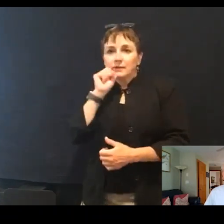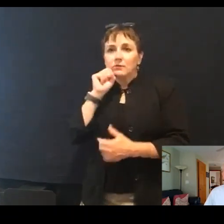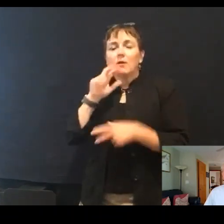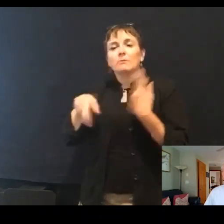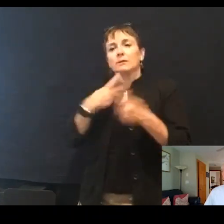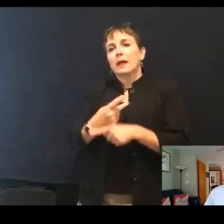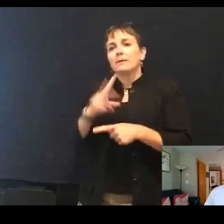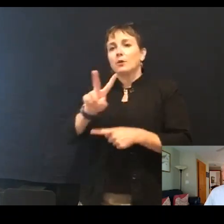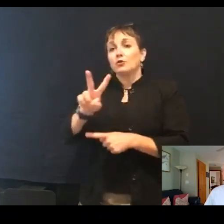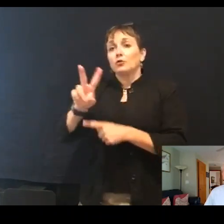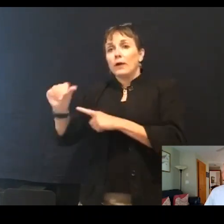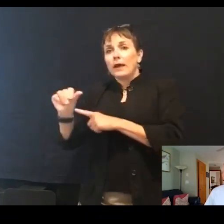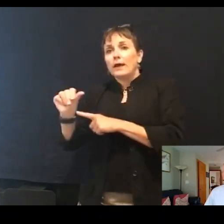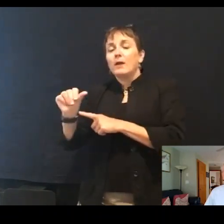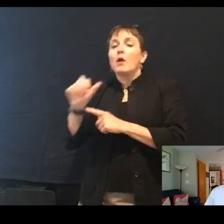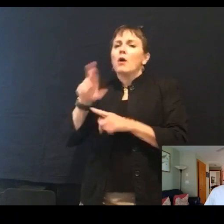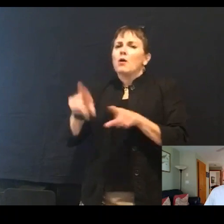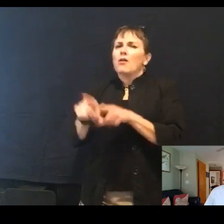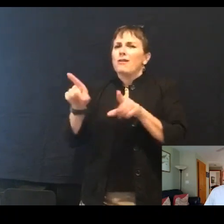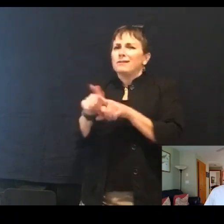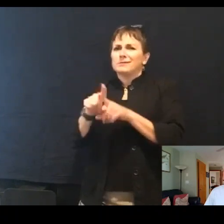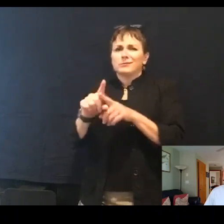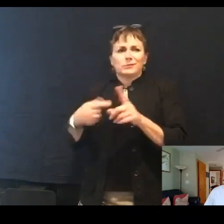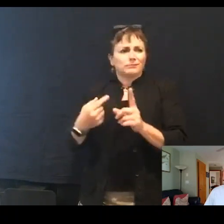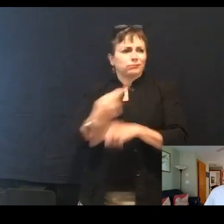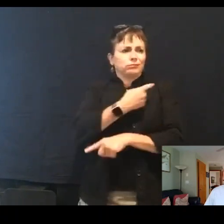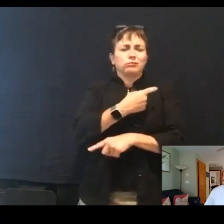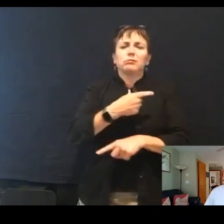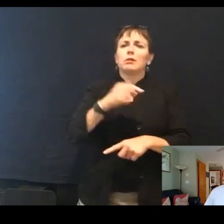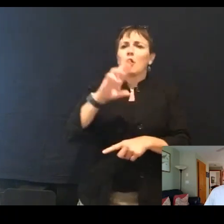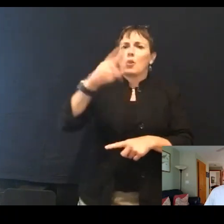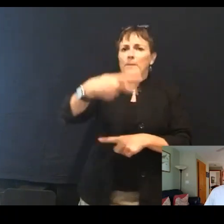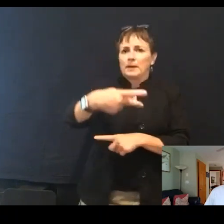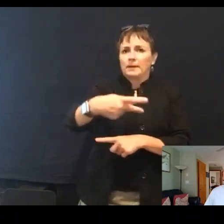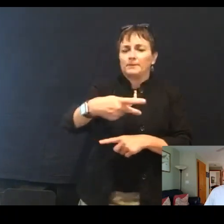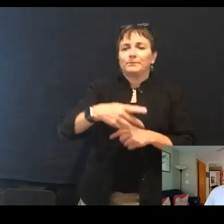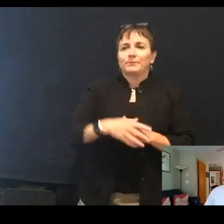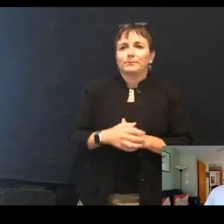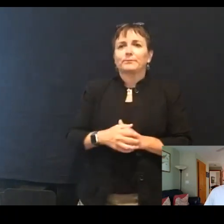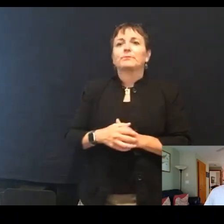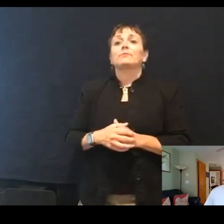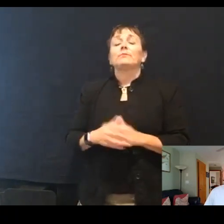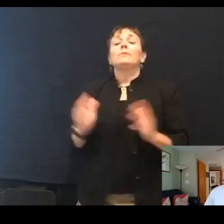type 2A, but also a nonsyndromic form of retinitis pigmentosa.